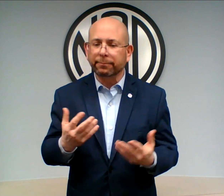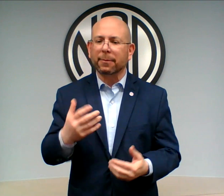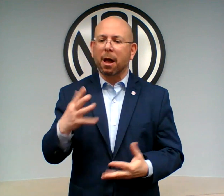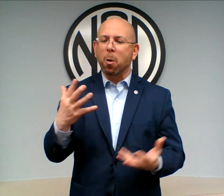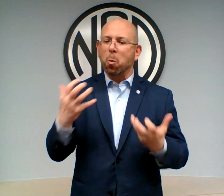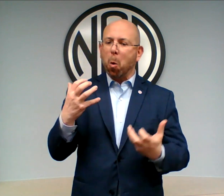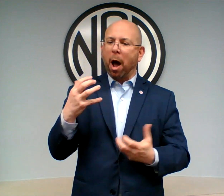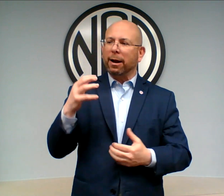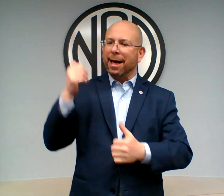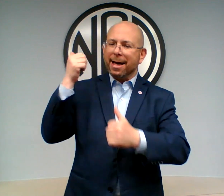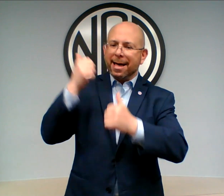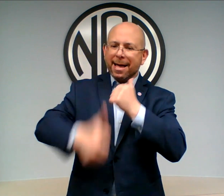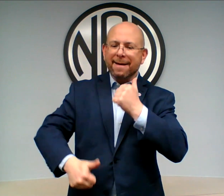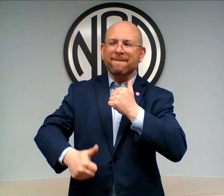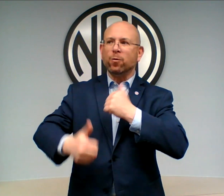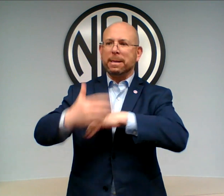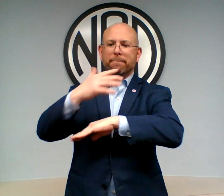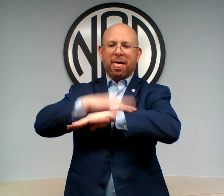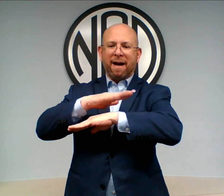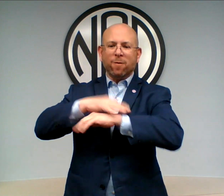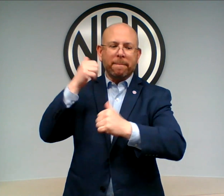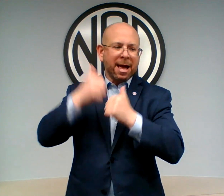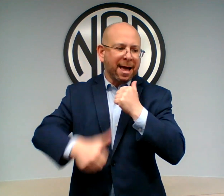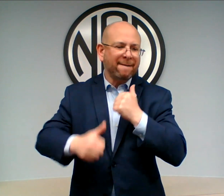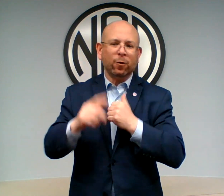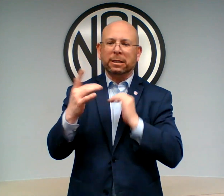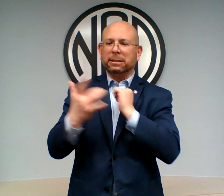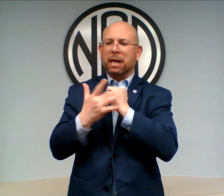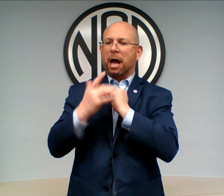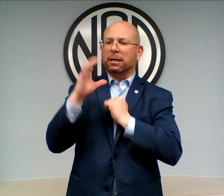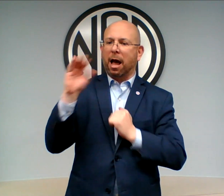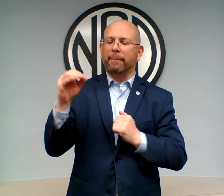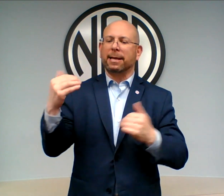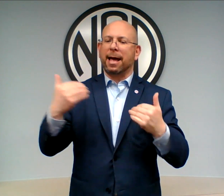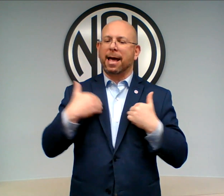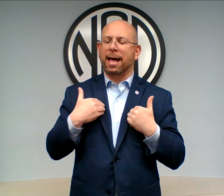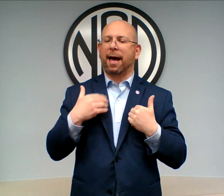every tech company before releasing a new product or technology,